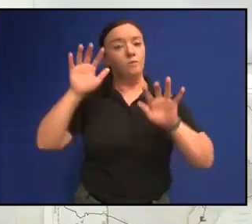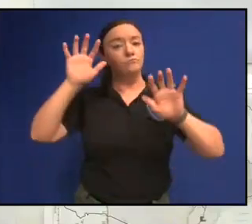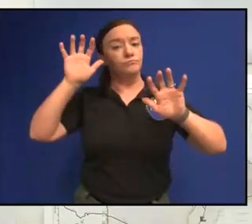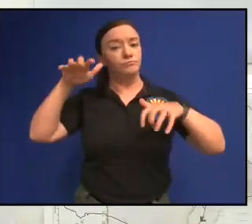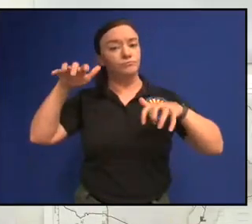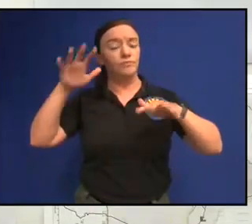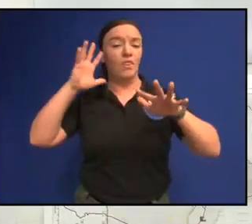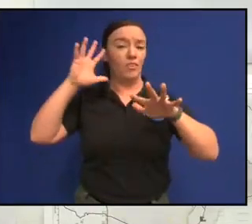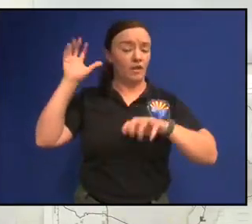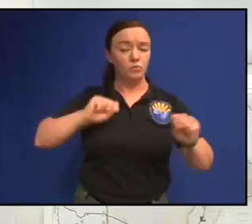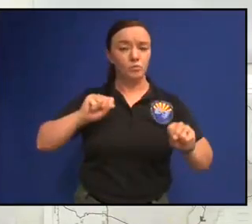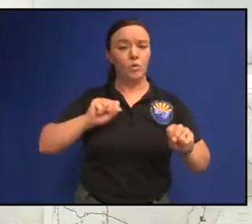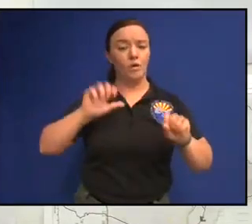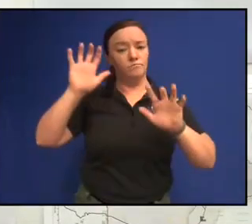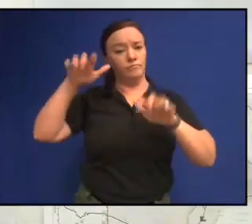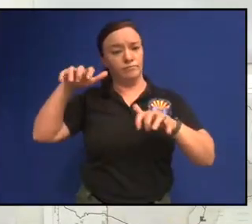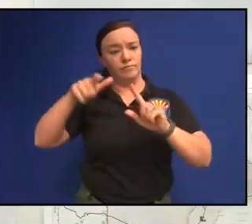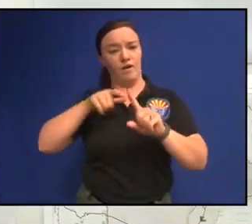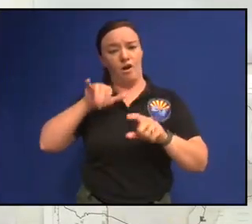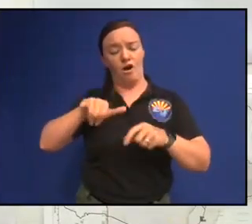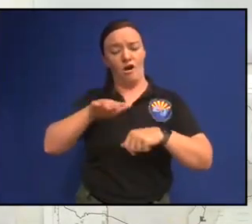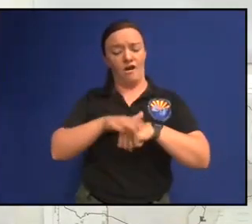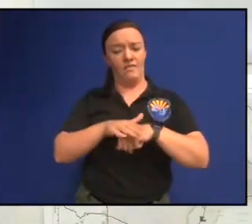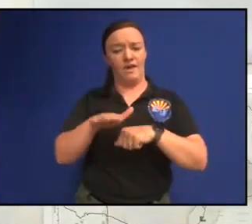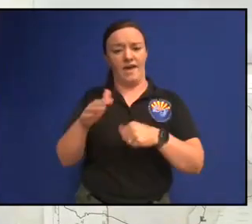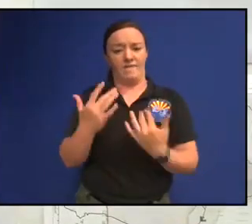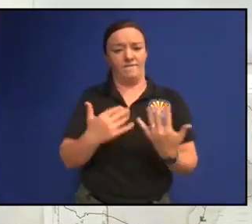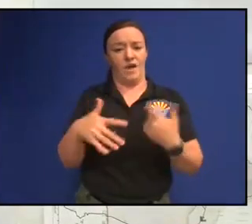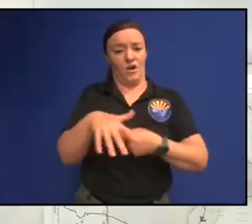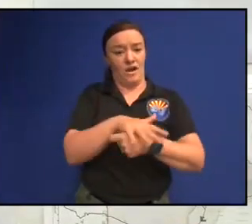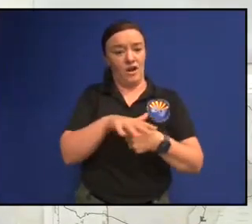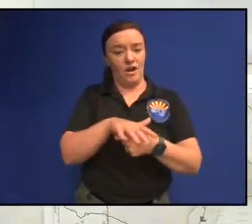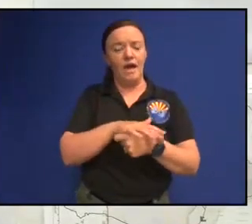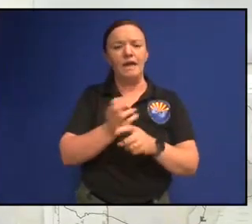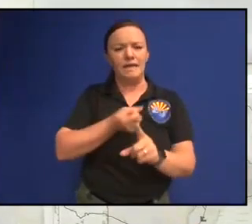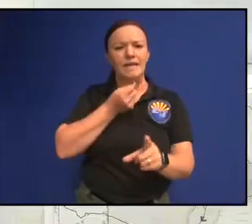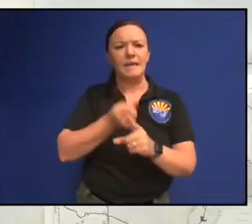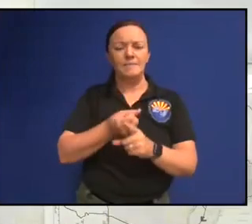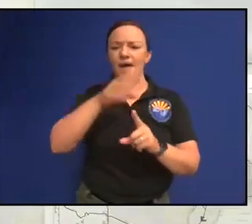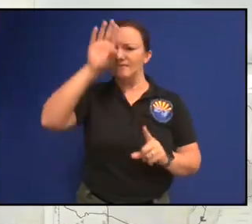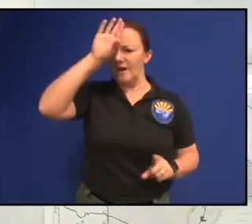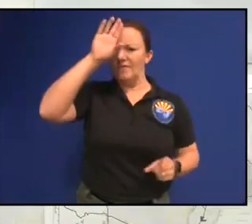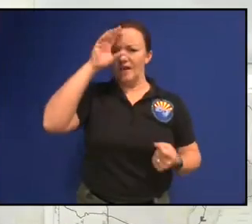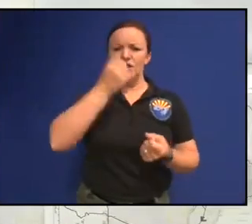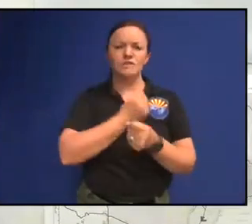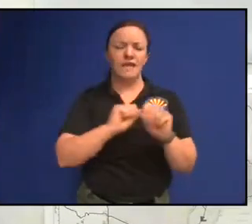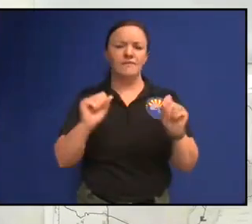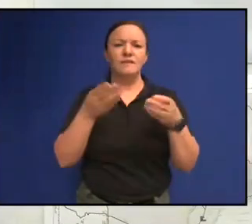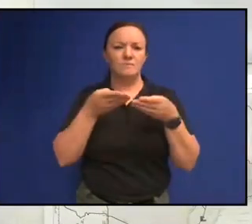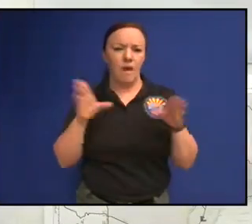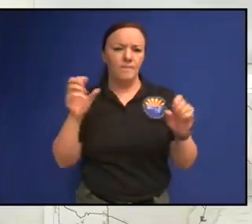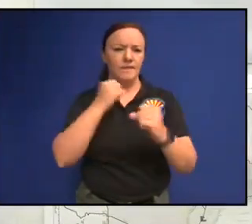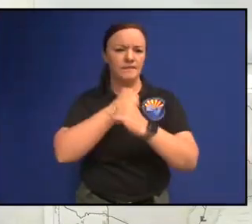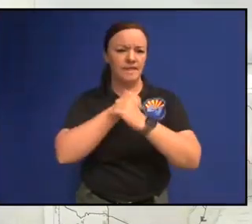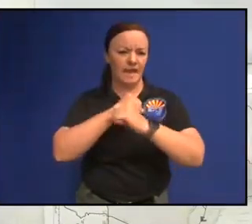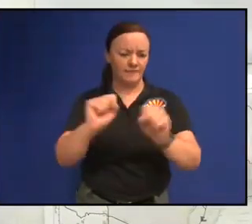IMPACTS FIREFIGHTER SAFETY AND ALSO THE PUBLIC SAFETY WITH THE FLASH FLOODS, DEBRIS FLOWS COMING OUT OF THOSE DRAINAGES.